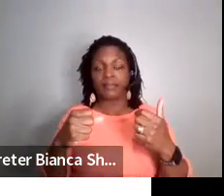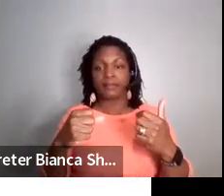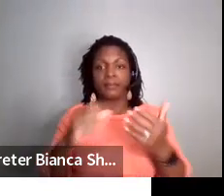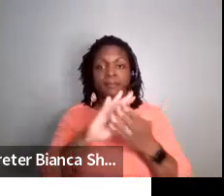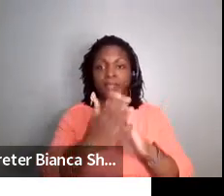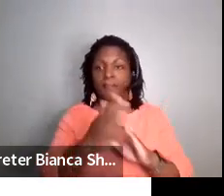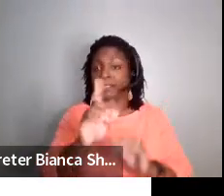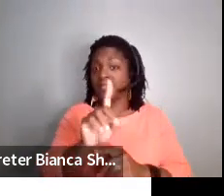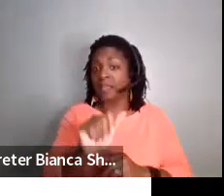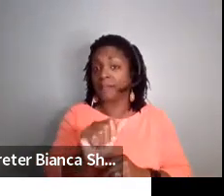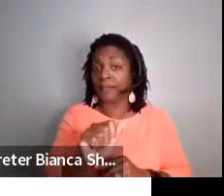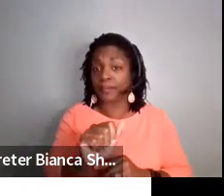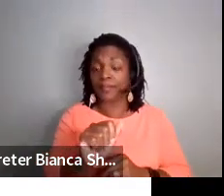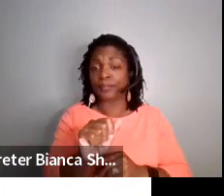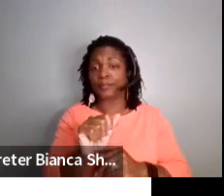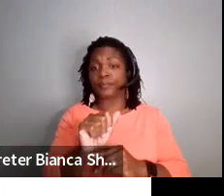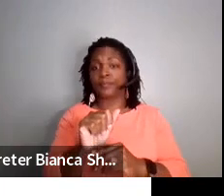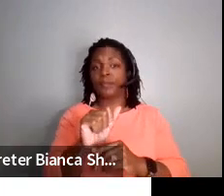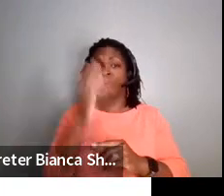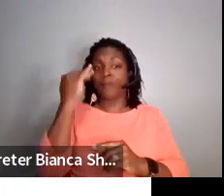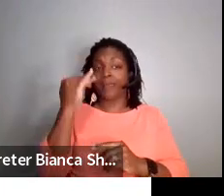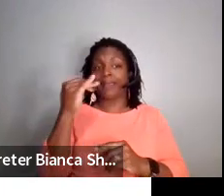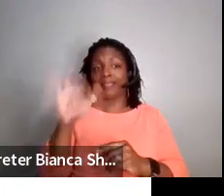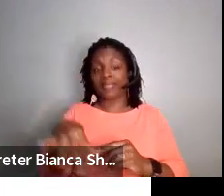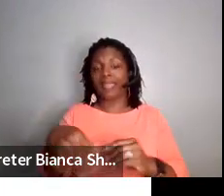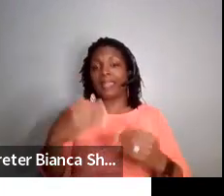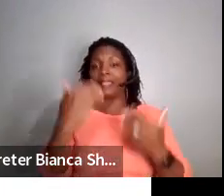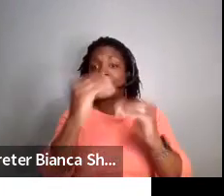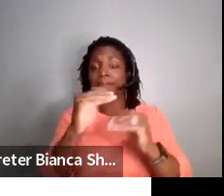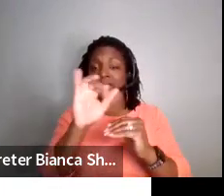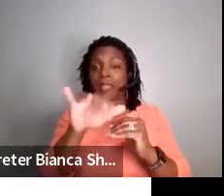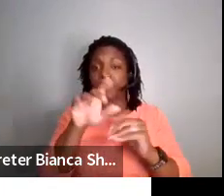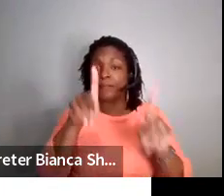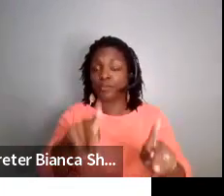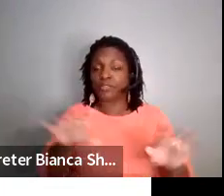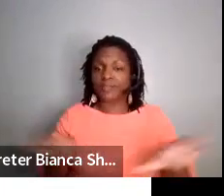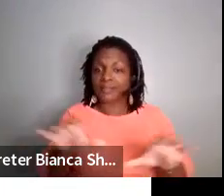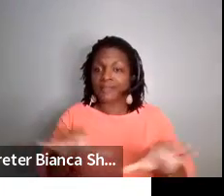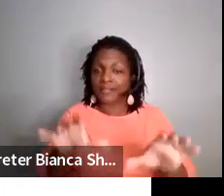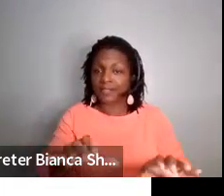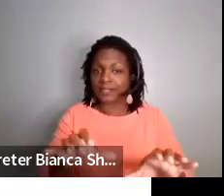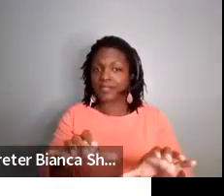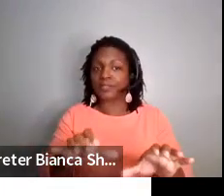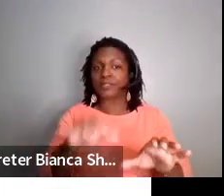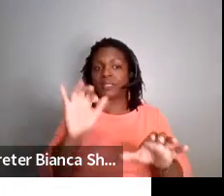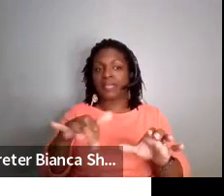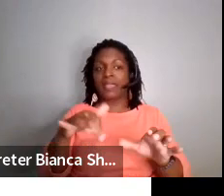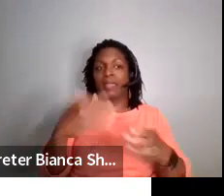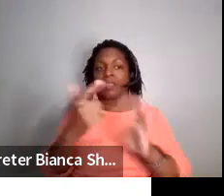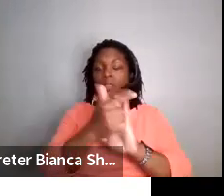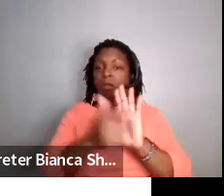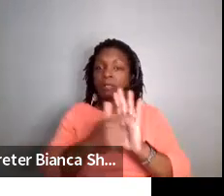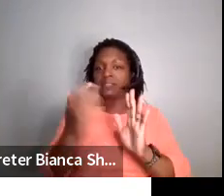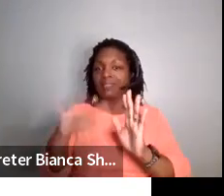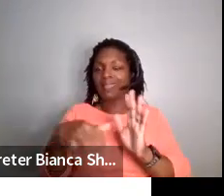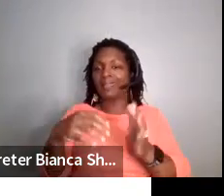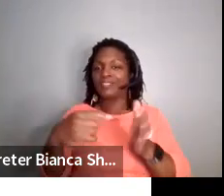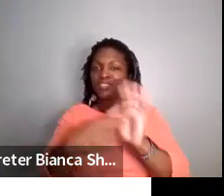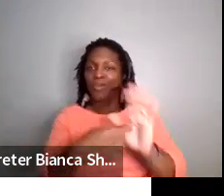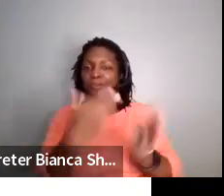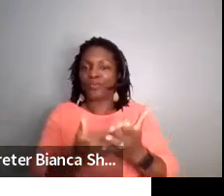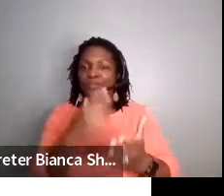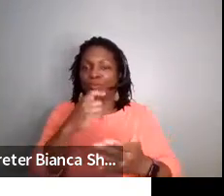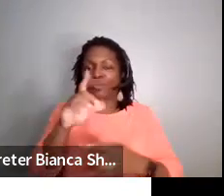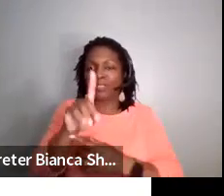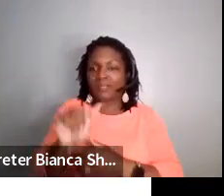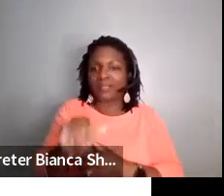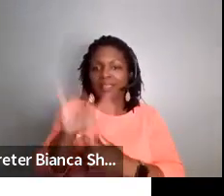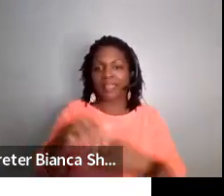These doors and their related rules define a person with a disability as an individual with the physical mental impairment.